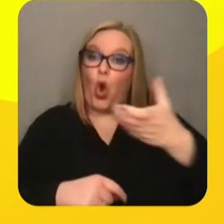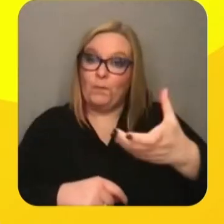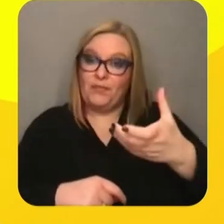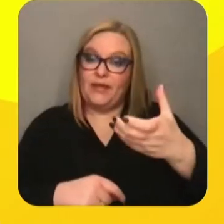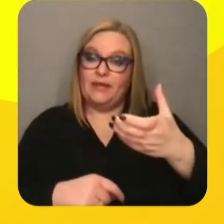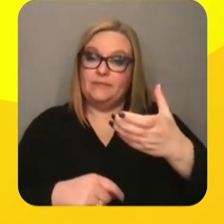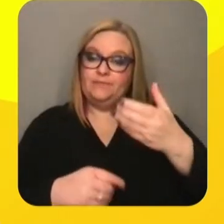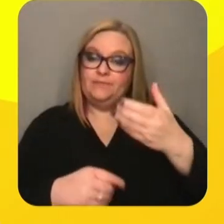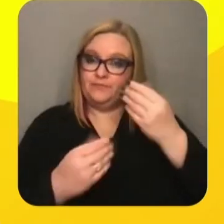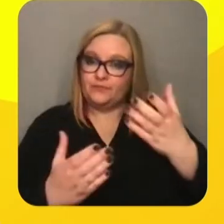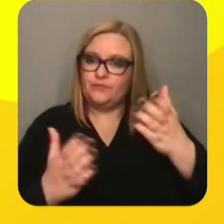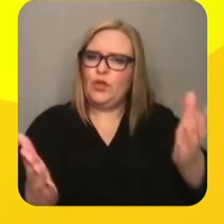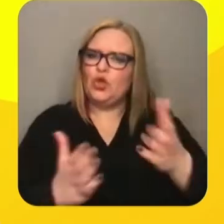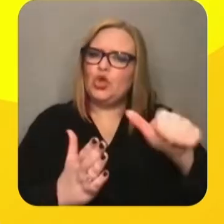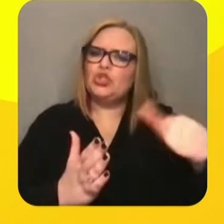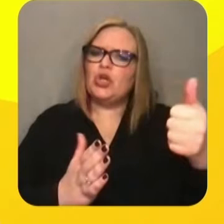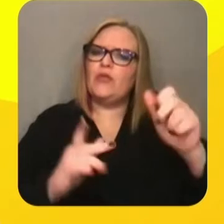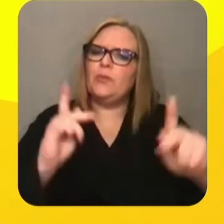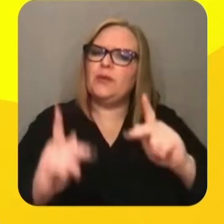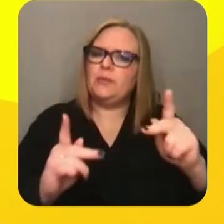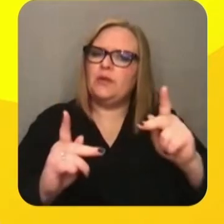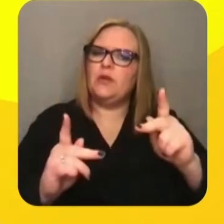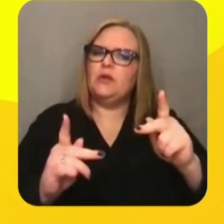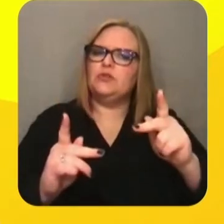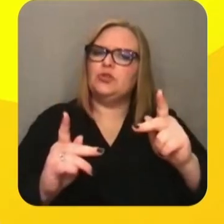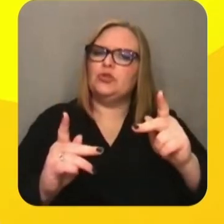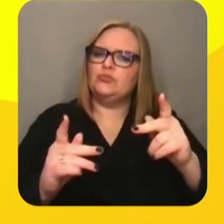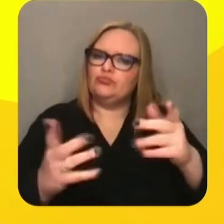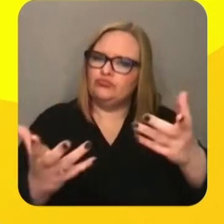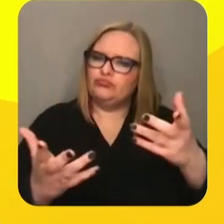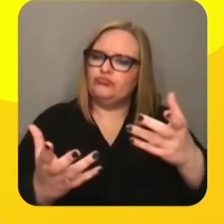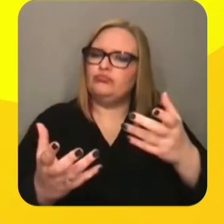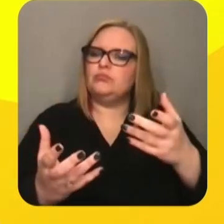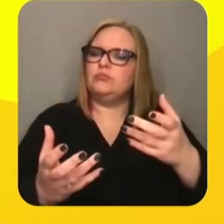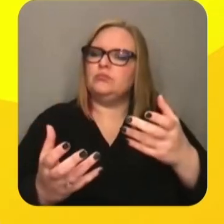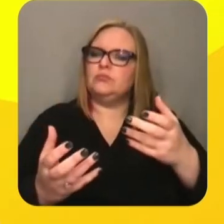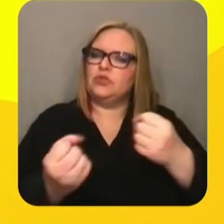others to show up and speak as well. So, I think that's the challenge. That everyone assumes you get to a senior leadership